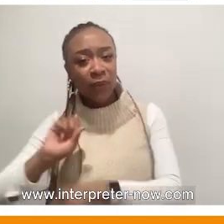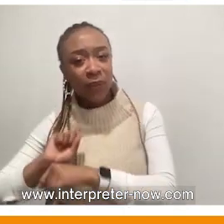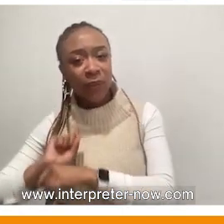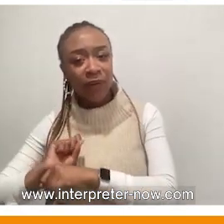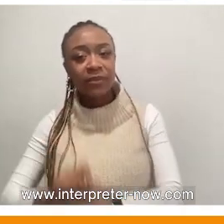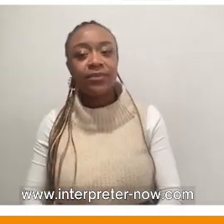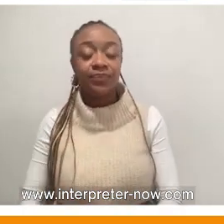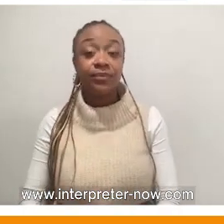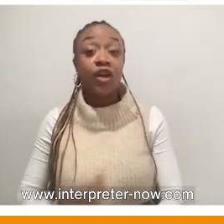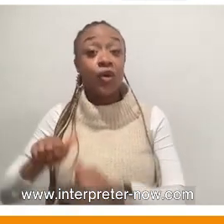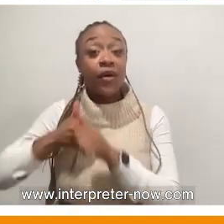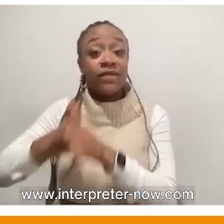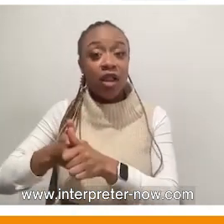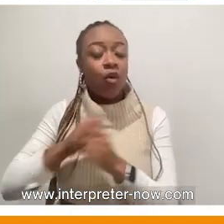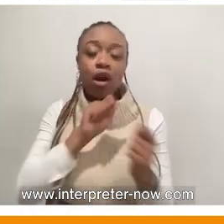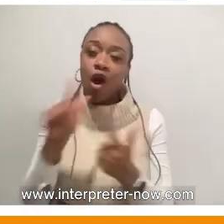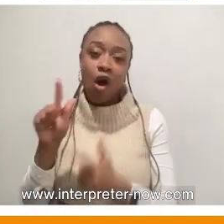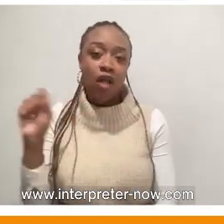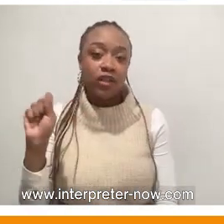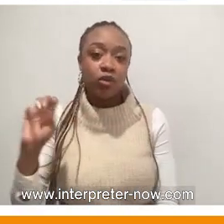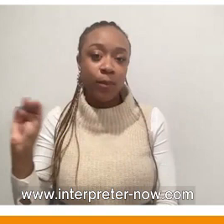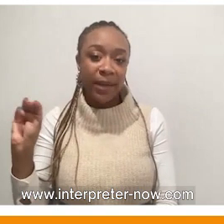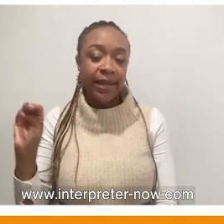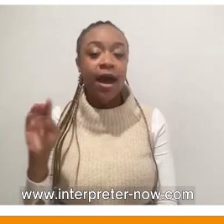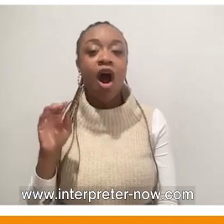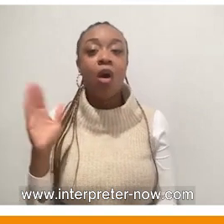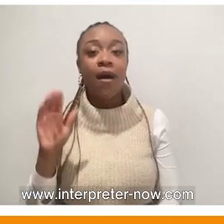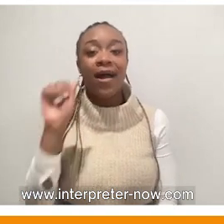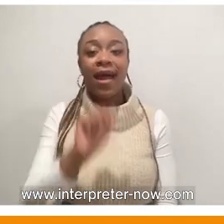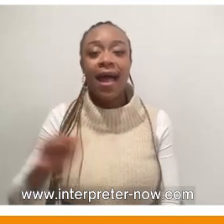So you can find me on all the social media handles are @Plurawl.